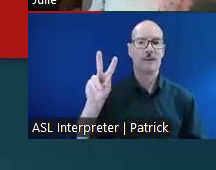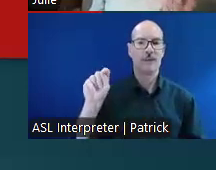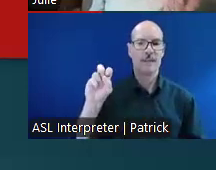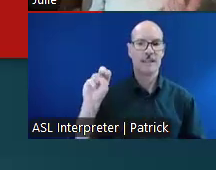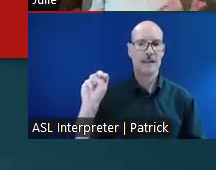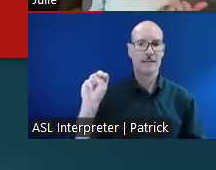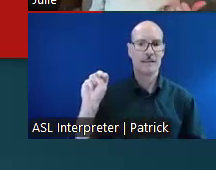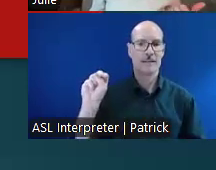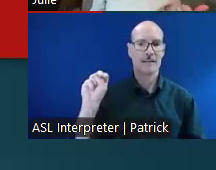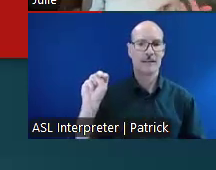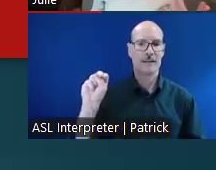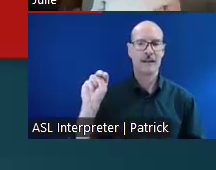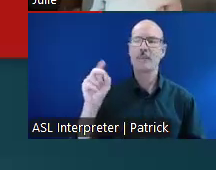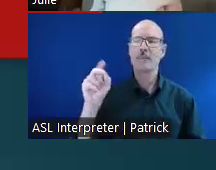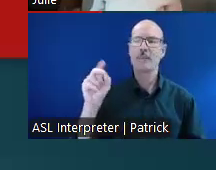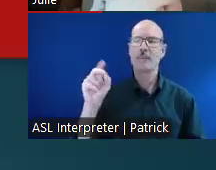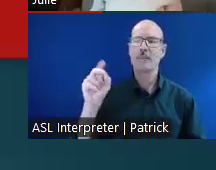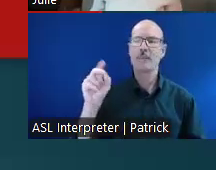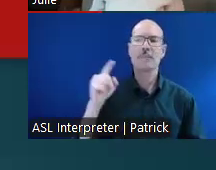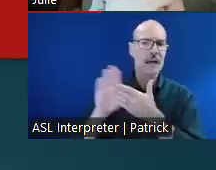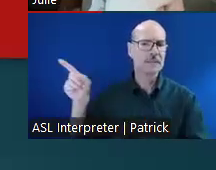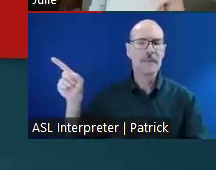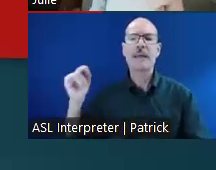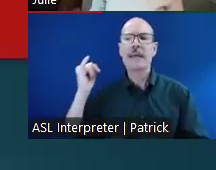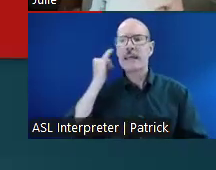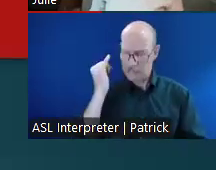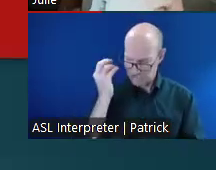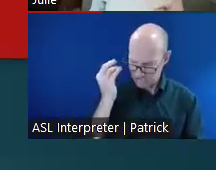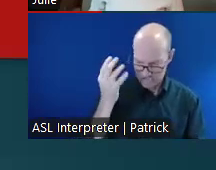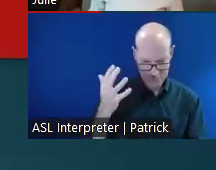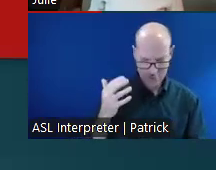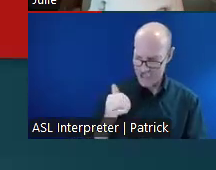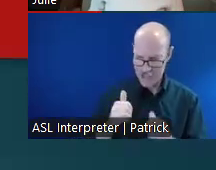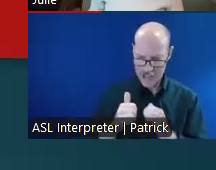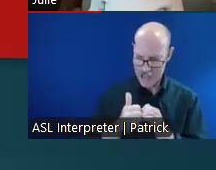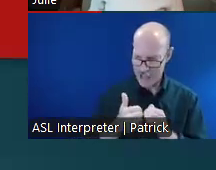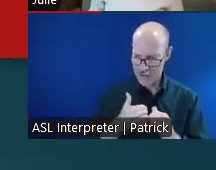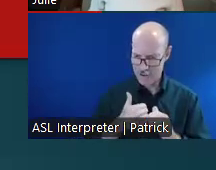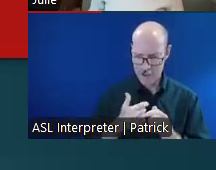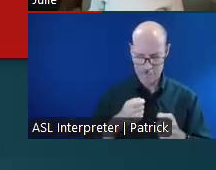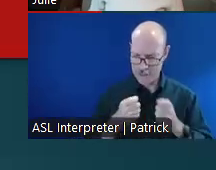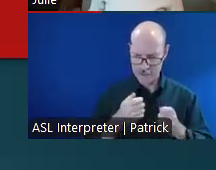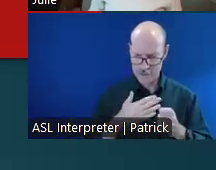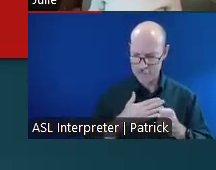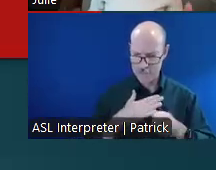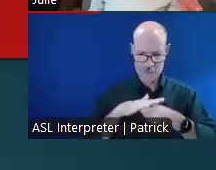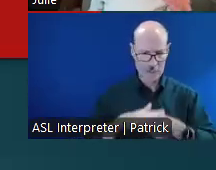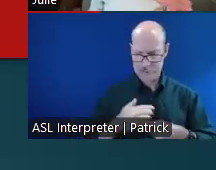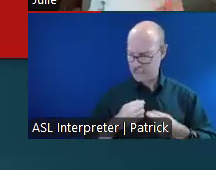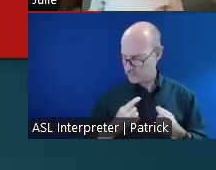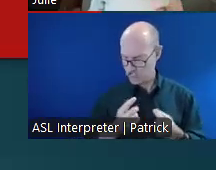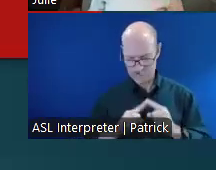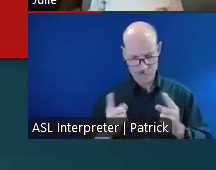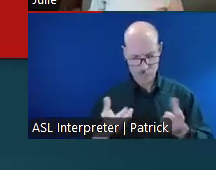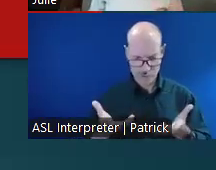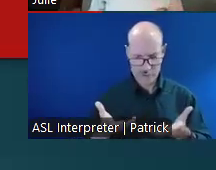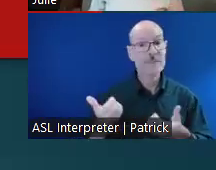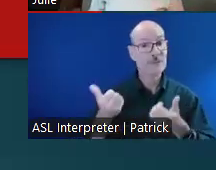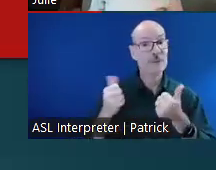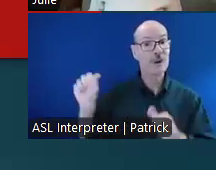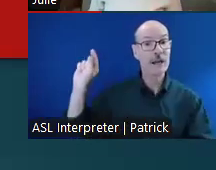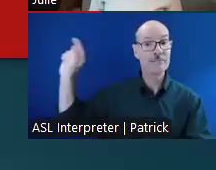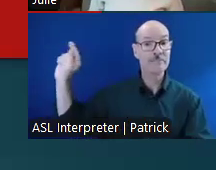What is nice about it is if you're struggling a little, I can't think of other ways that I should manage my stress, try some of these different mechanisms.